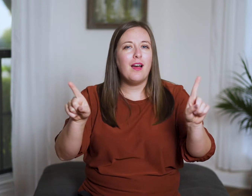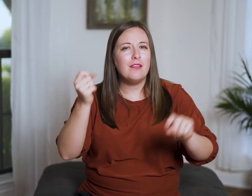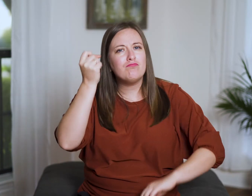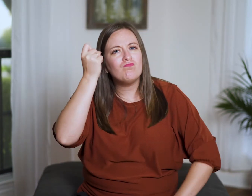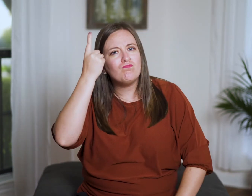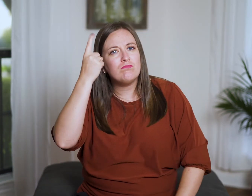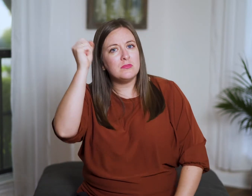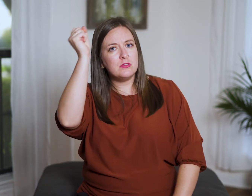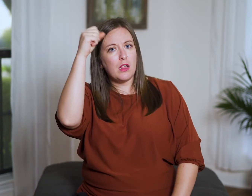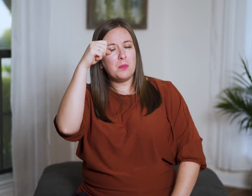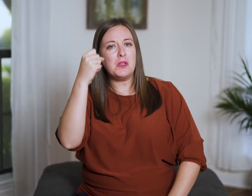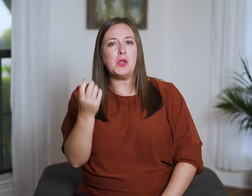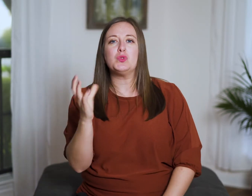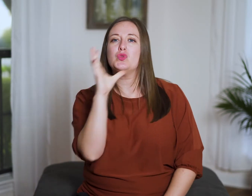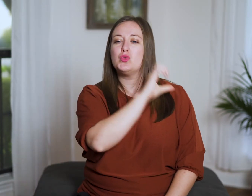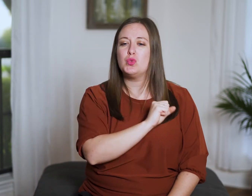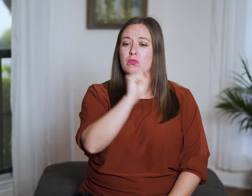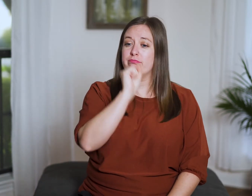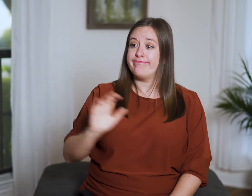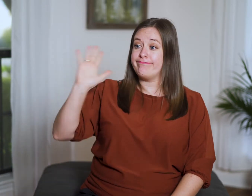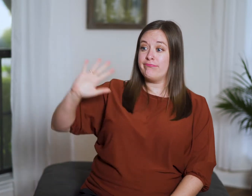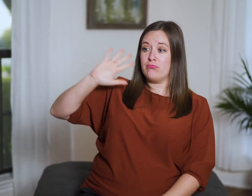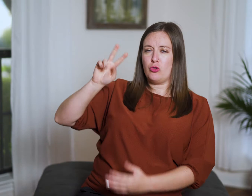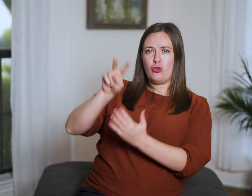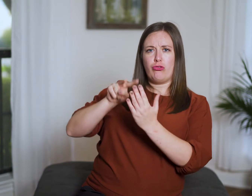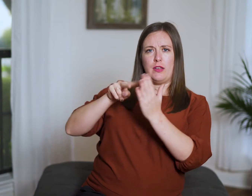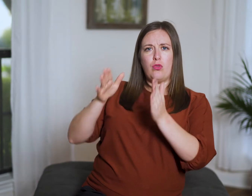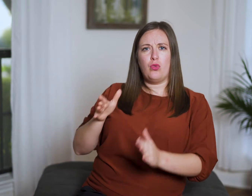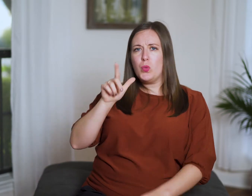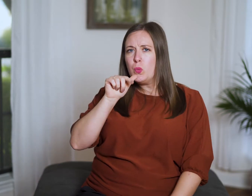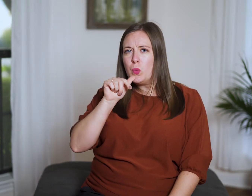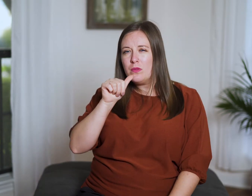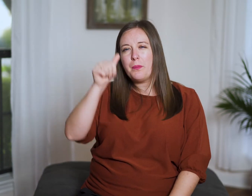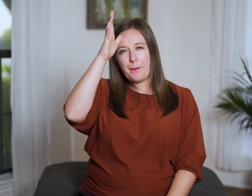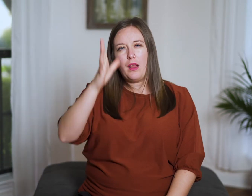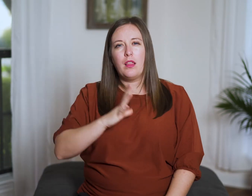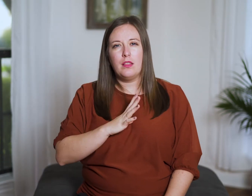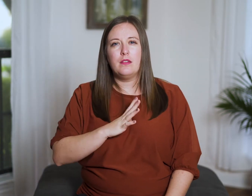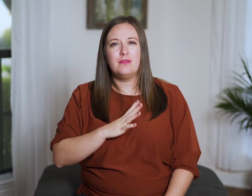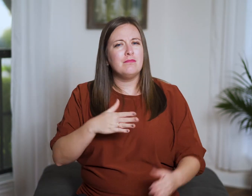but Solomon rightly assumes that most of his readers in that day are male.